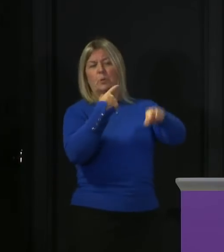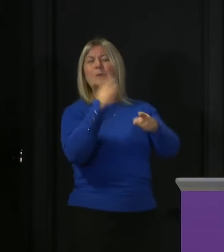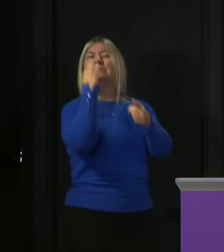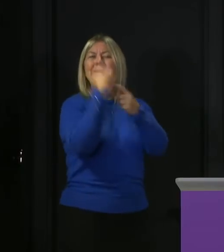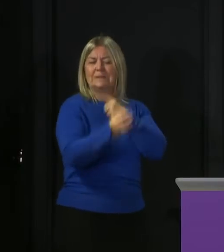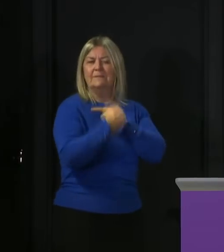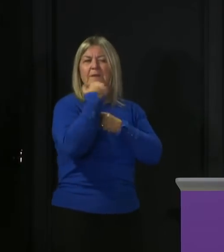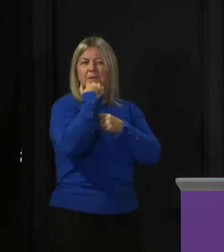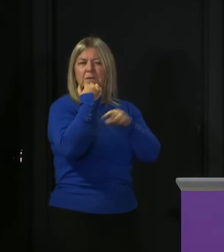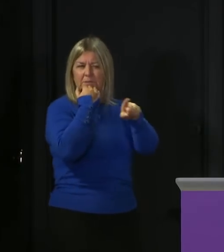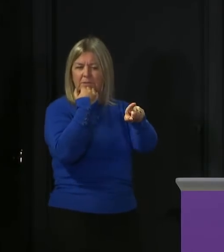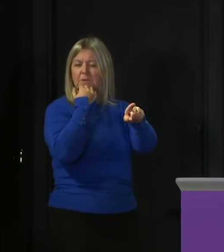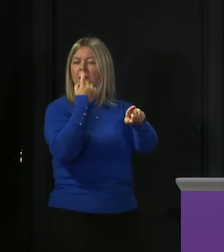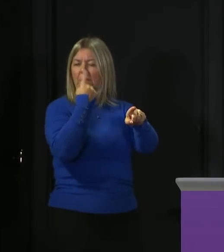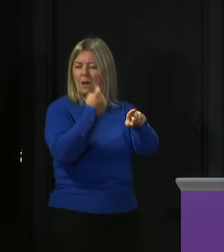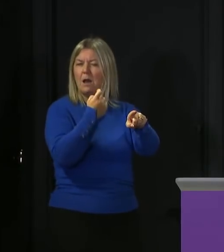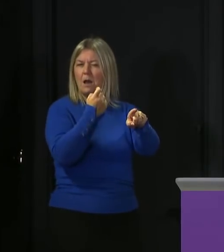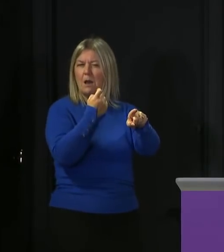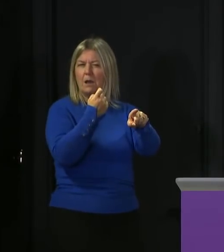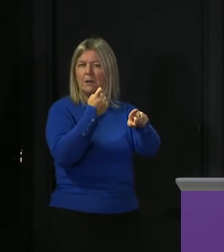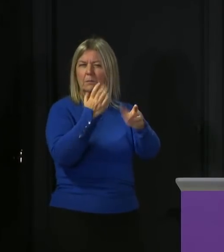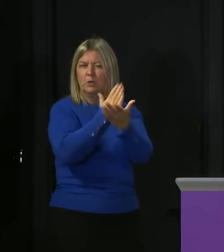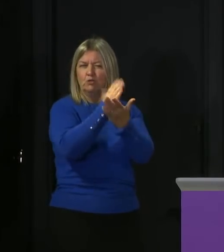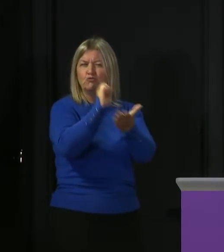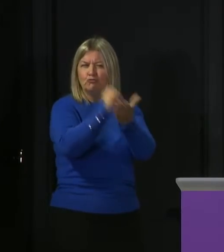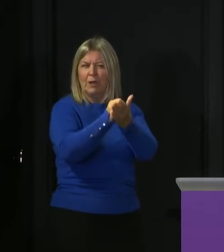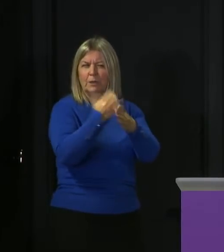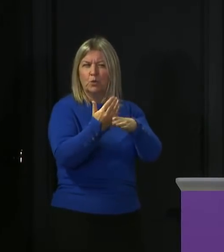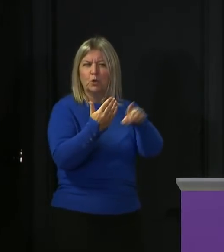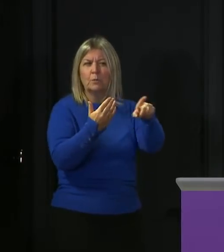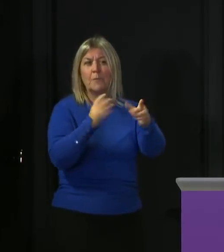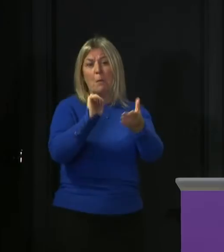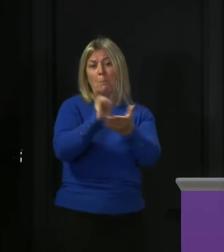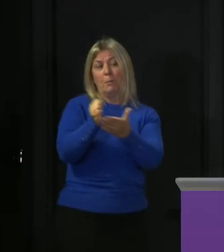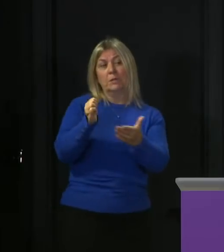the right bit of work that you're referring to. So we publish figures every week just now about